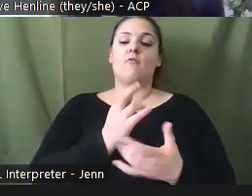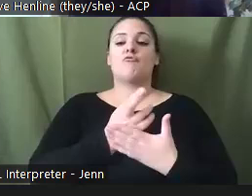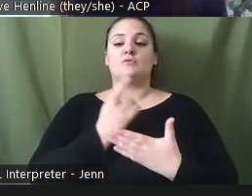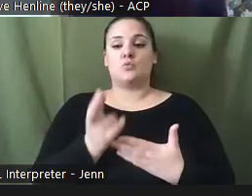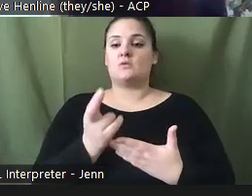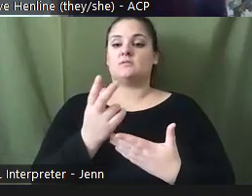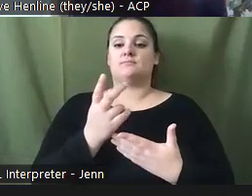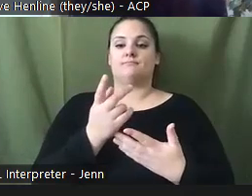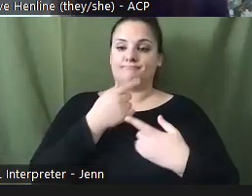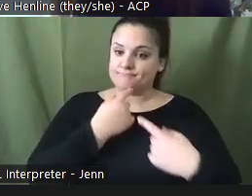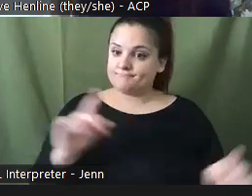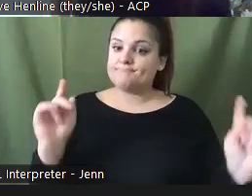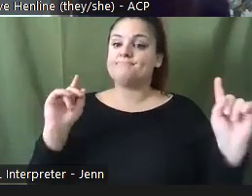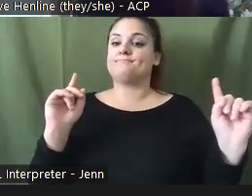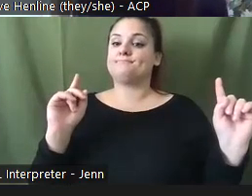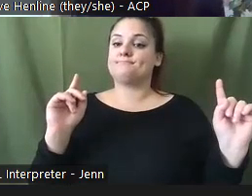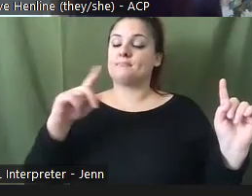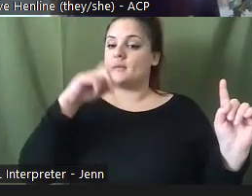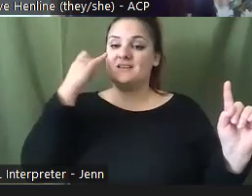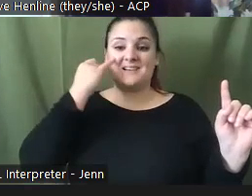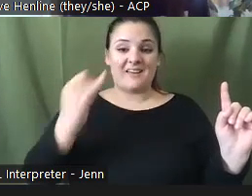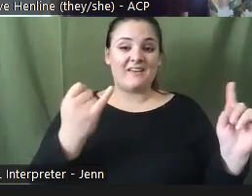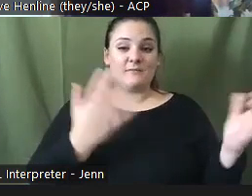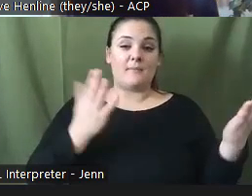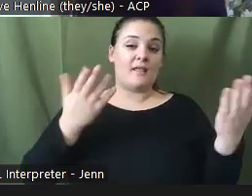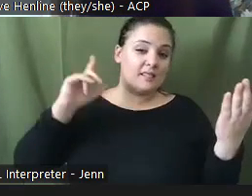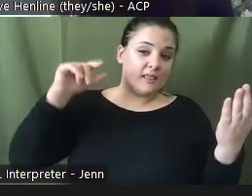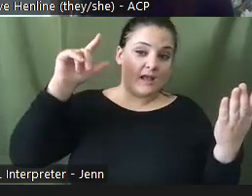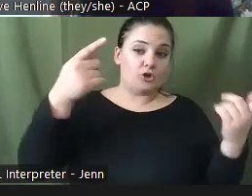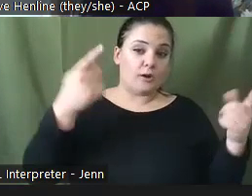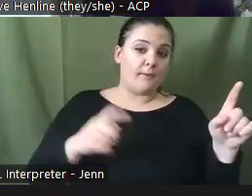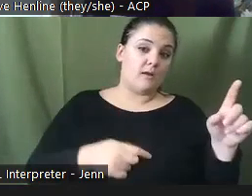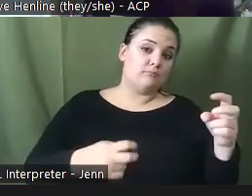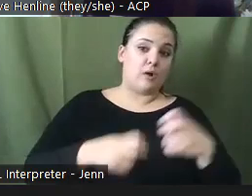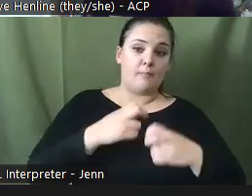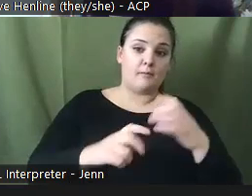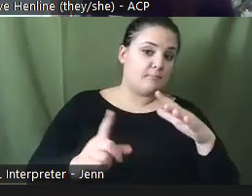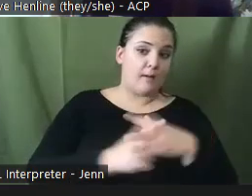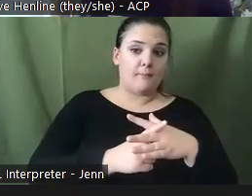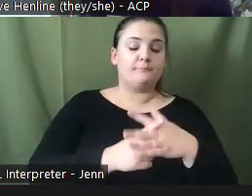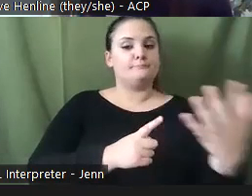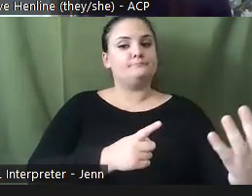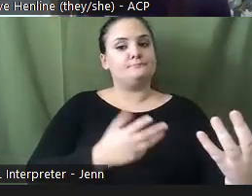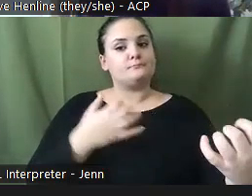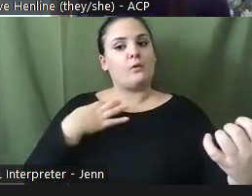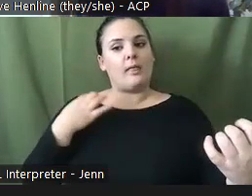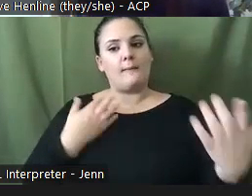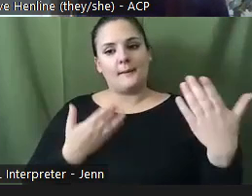does become a fit for them or someone they know in the future. An application assistant can also help